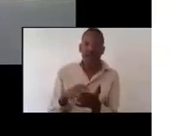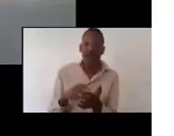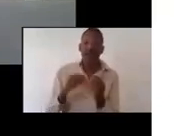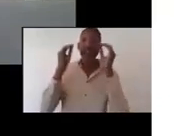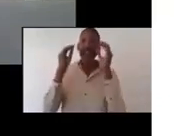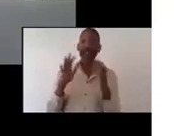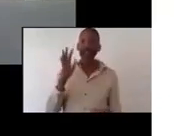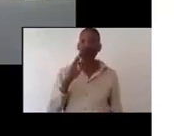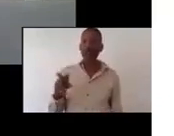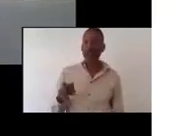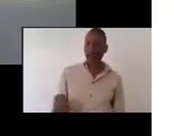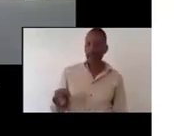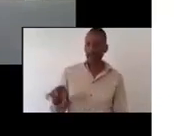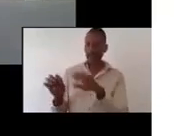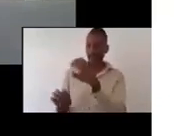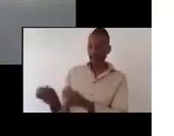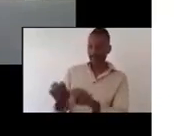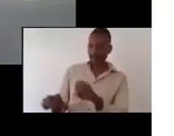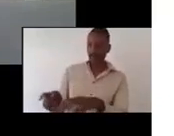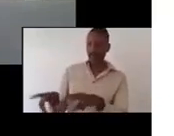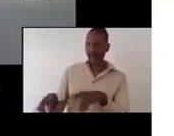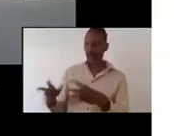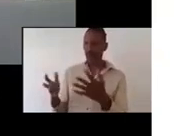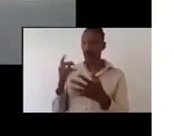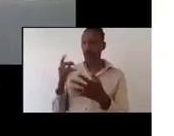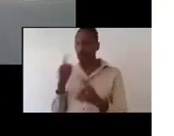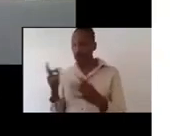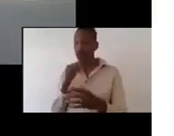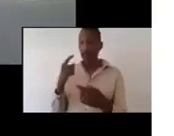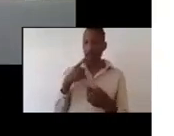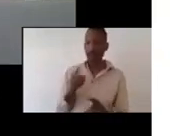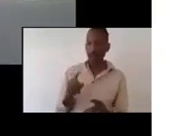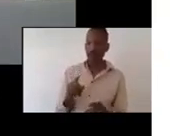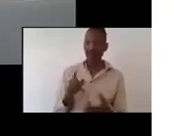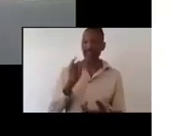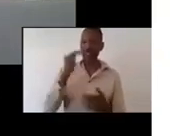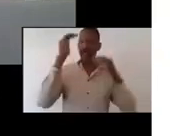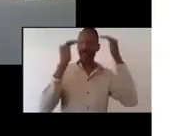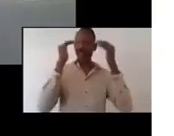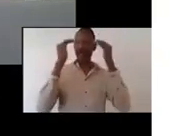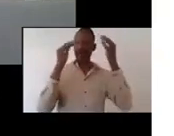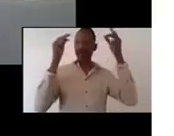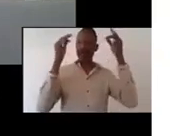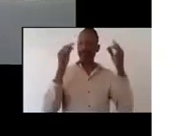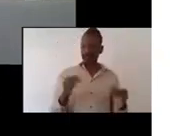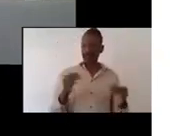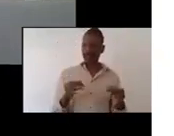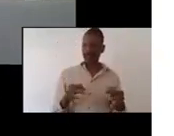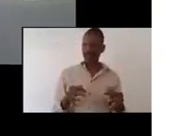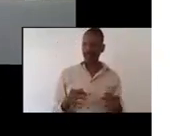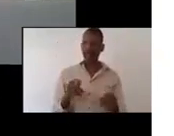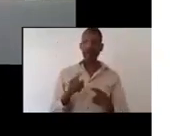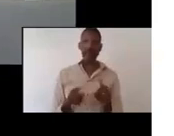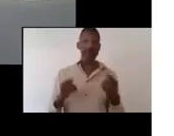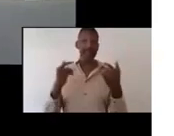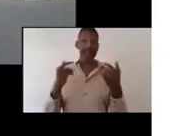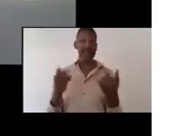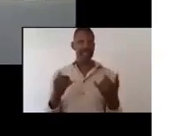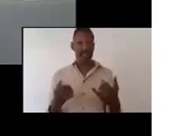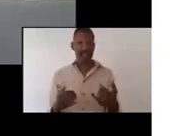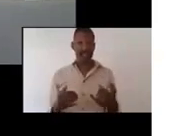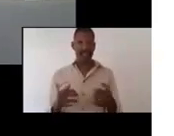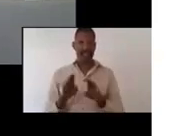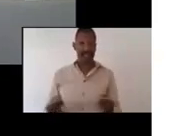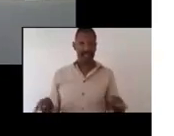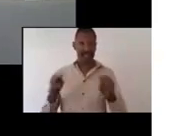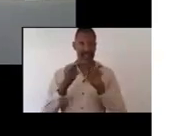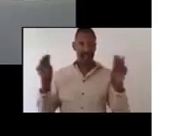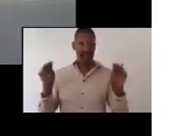However, in the museum, we put children at the center of the learning experience and adults can engage with their children to learn what they're interested in, and capable of doing.